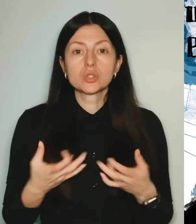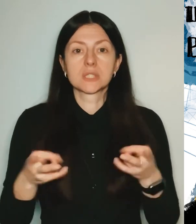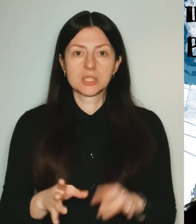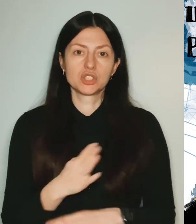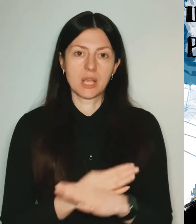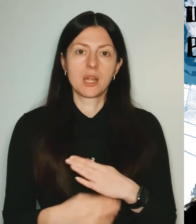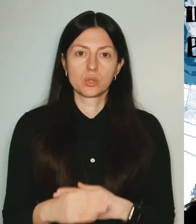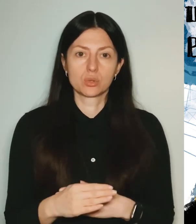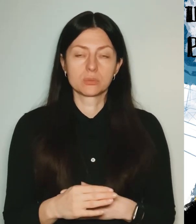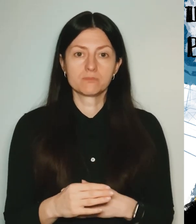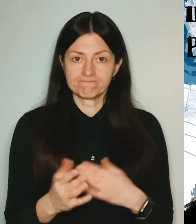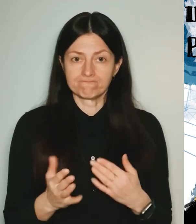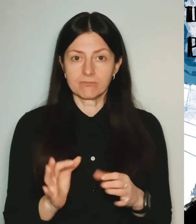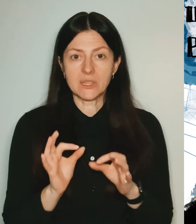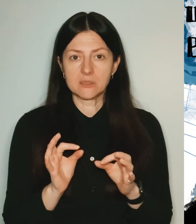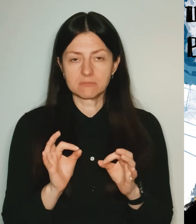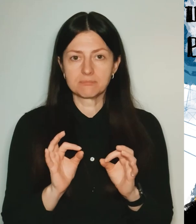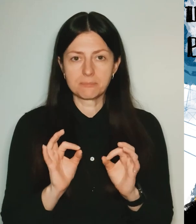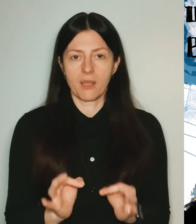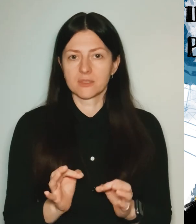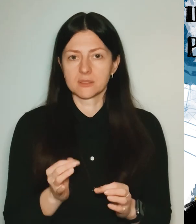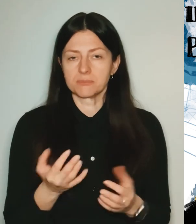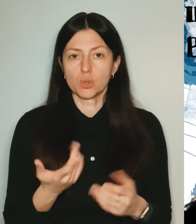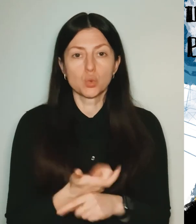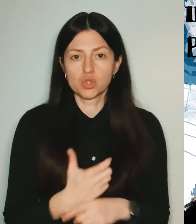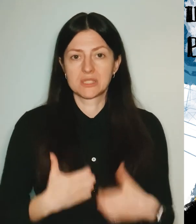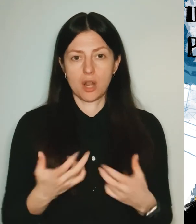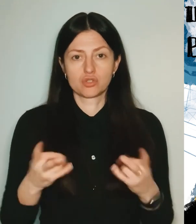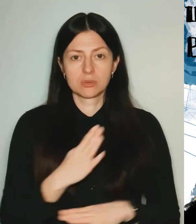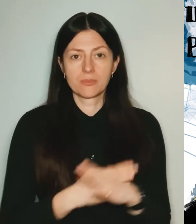it’s scary to become a cripple, like really very scary to become one,